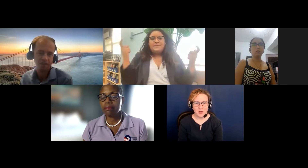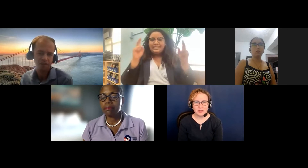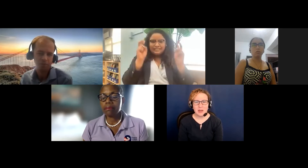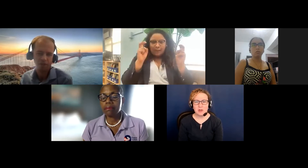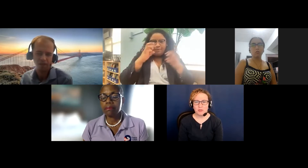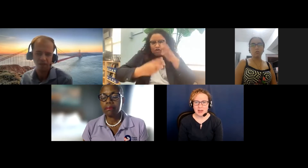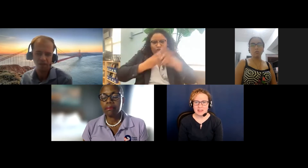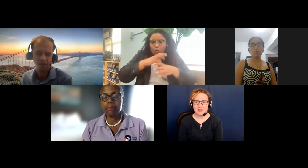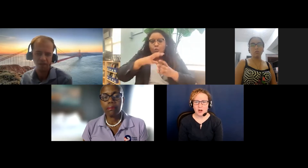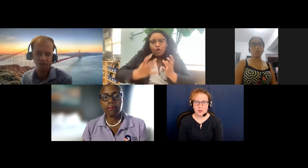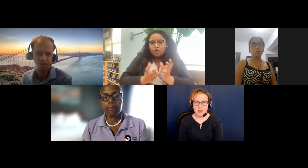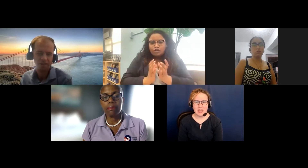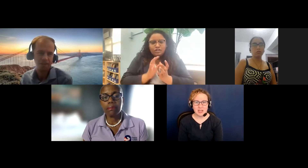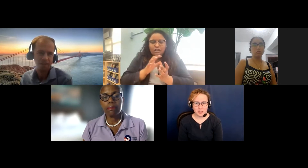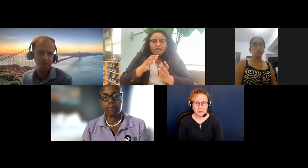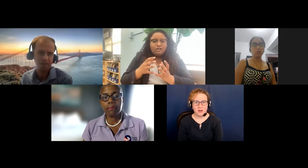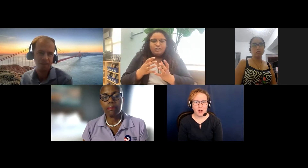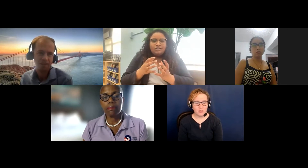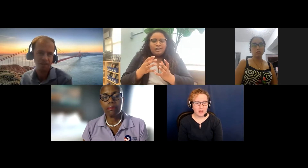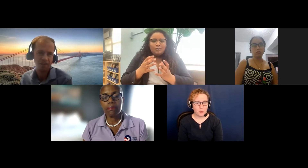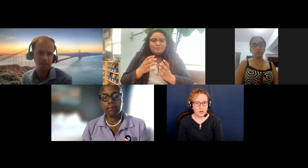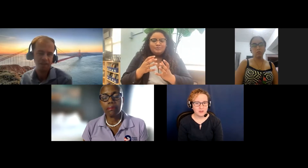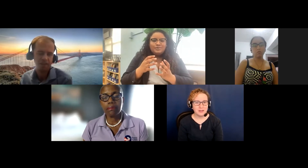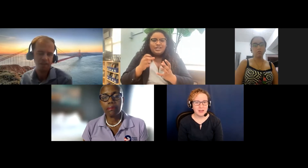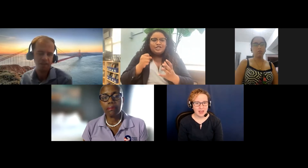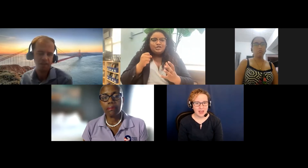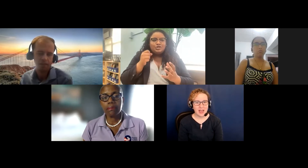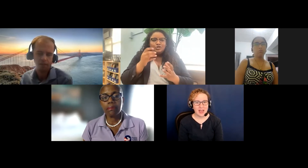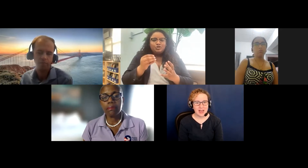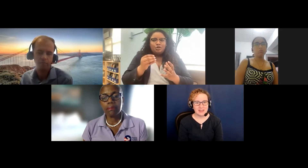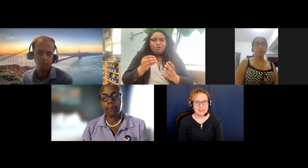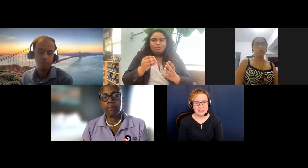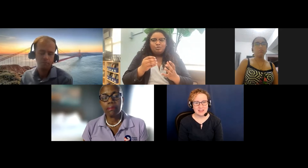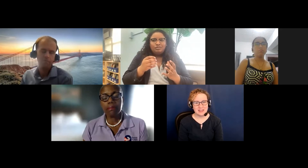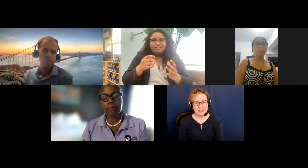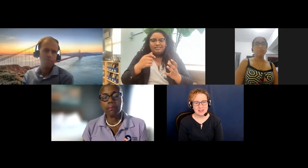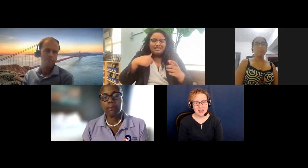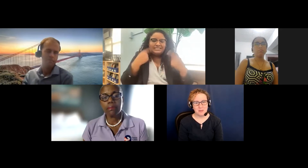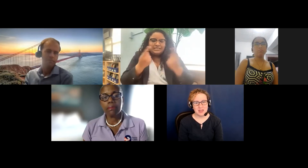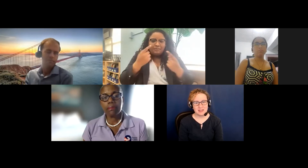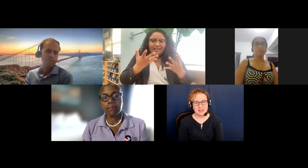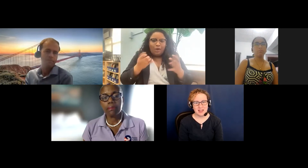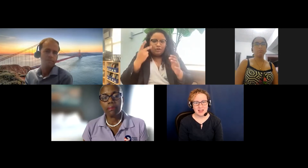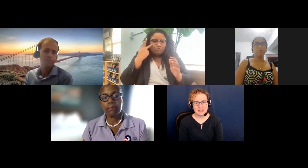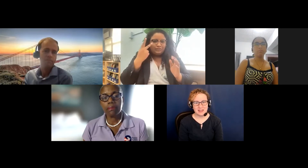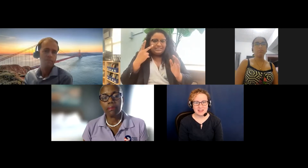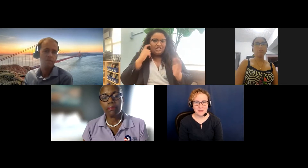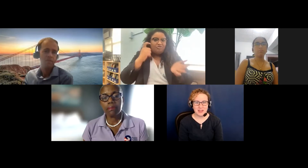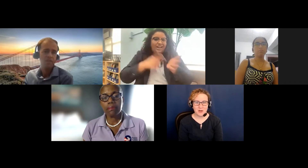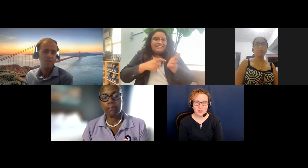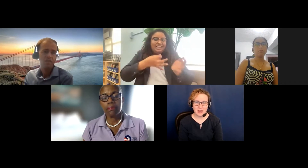Language rights are a big issue all around the world. That means that is something that we